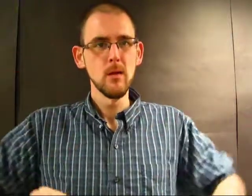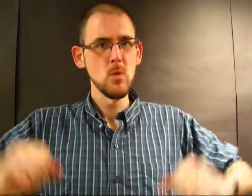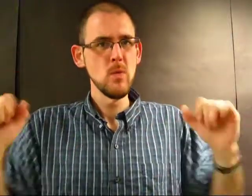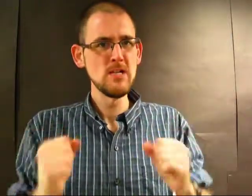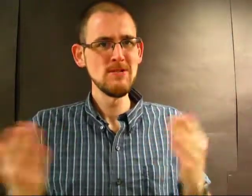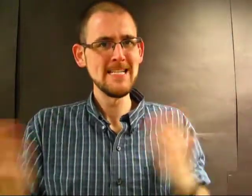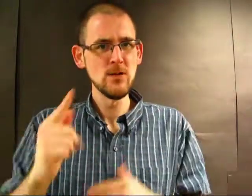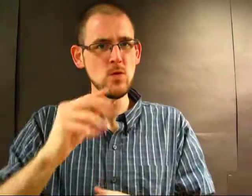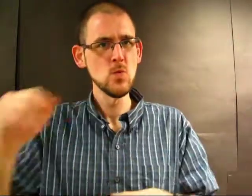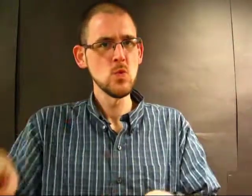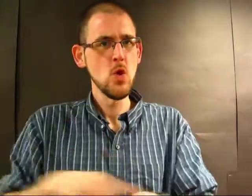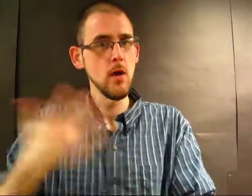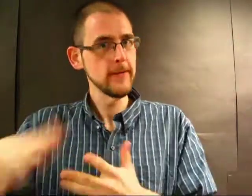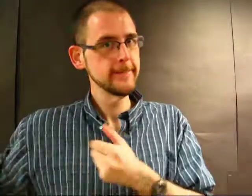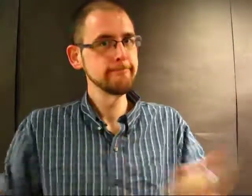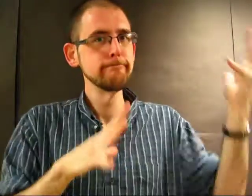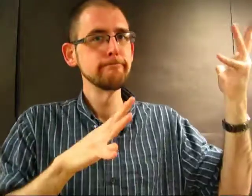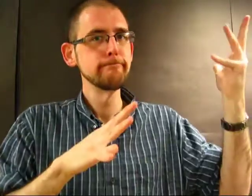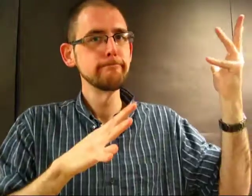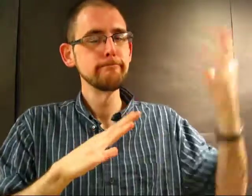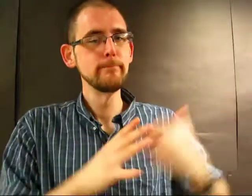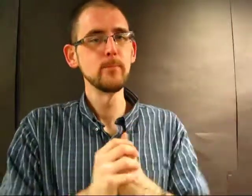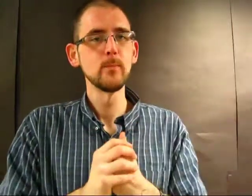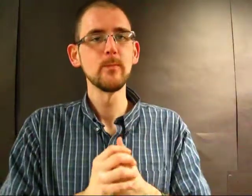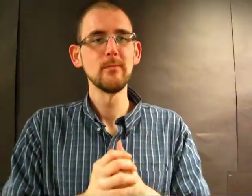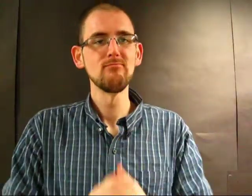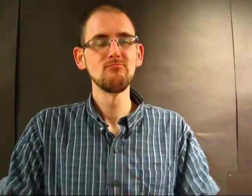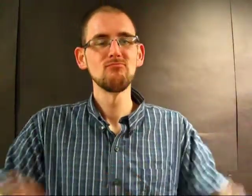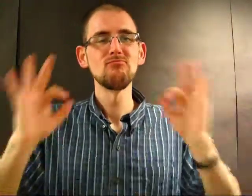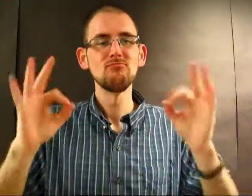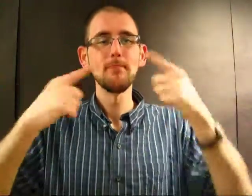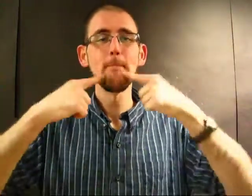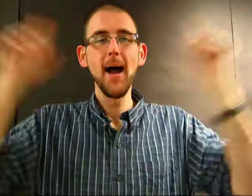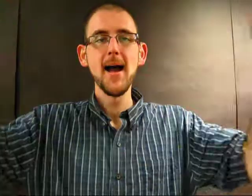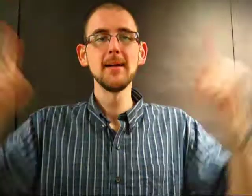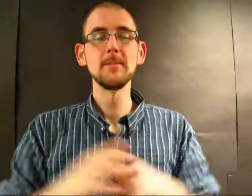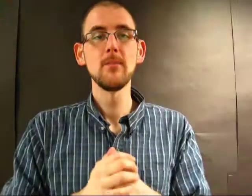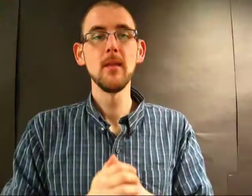Winter's been here way too long, and we've finally shaken it off!